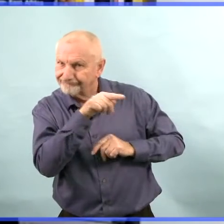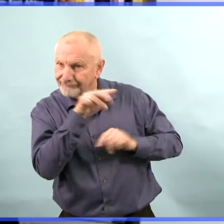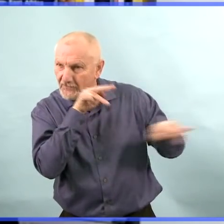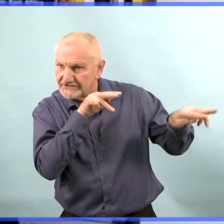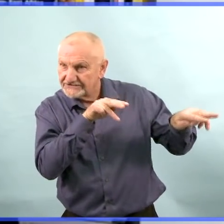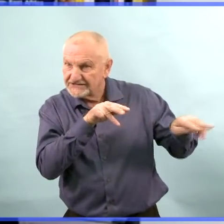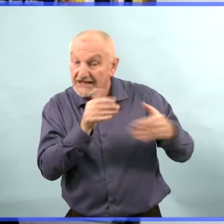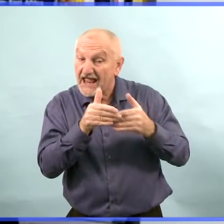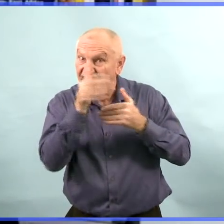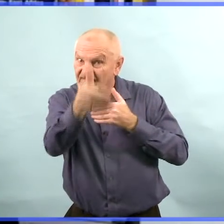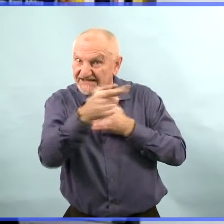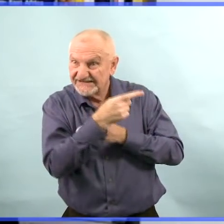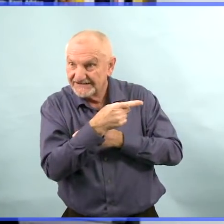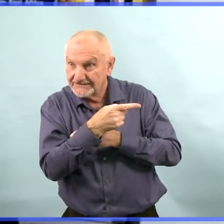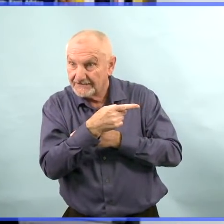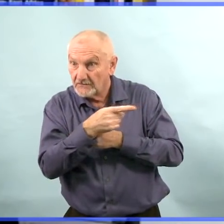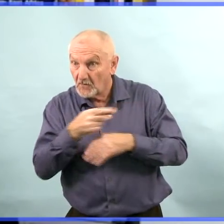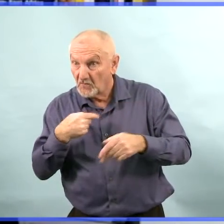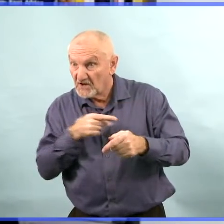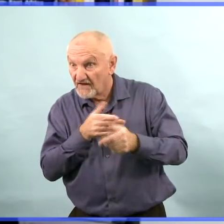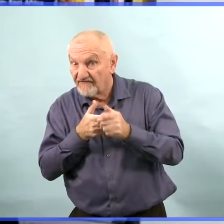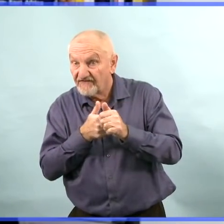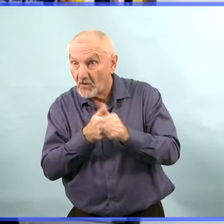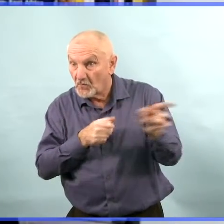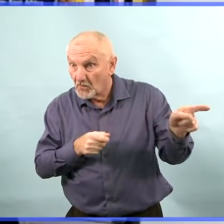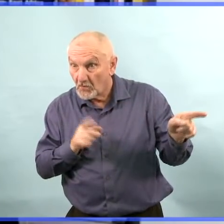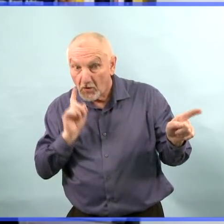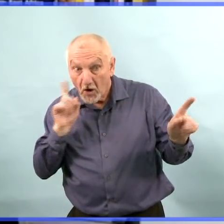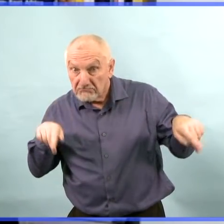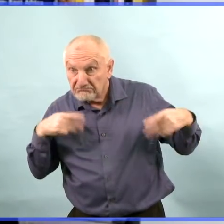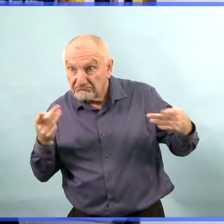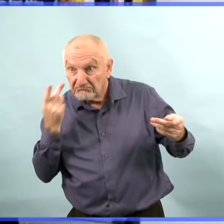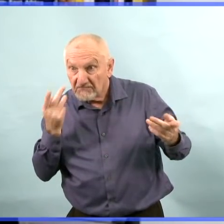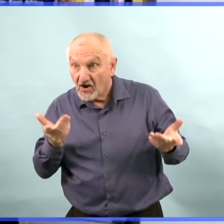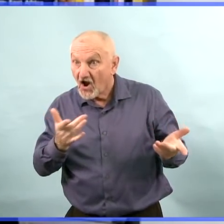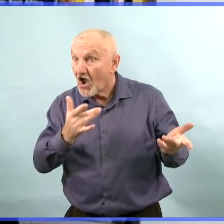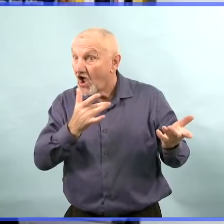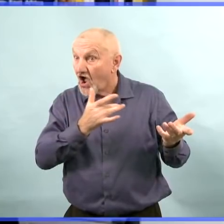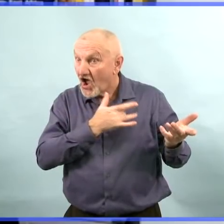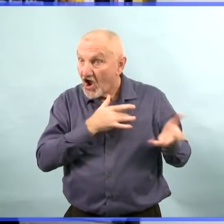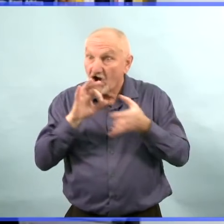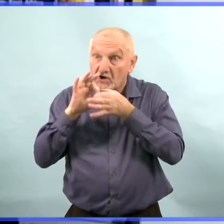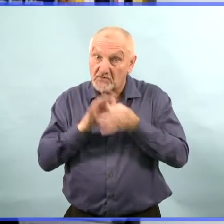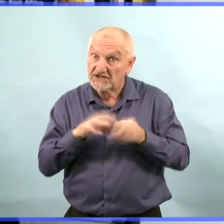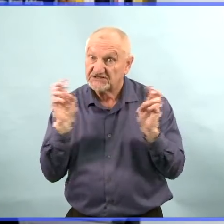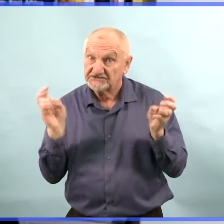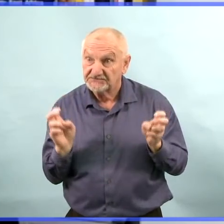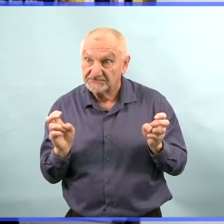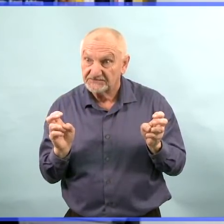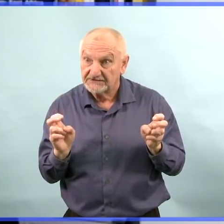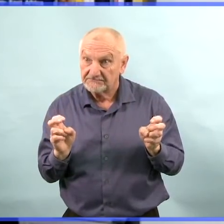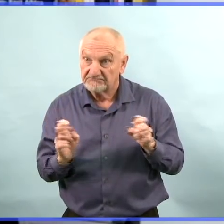of myocarditis in the 5 to 11 age group and now there that may be because this is a lower